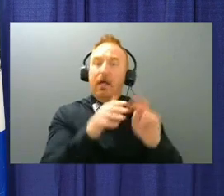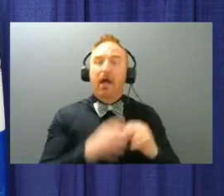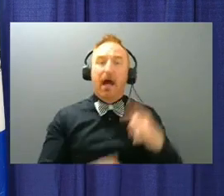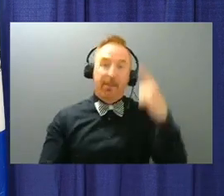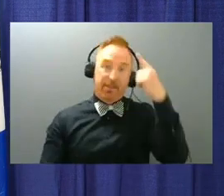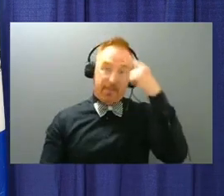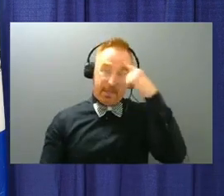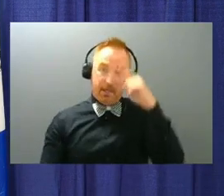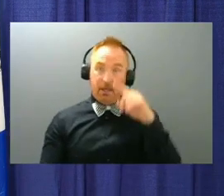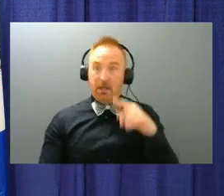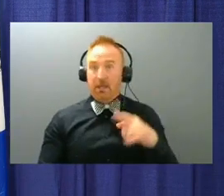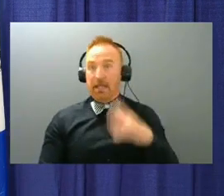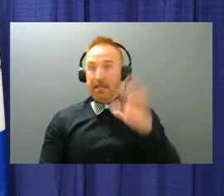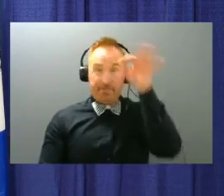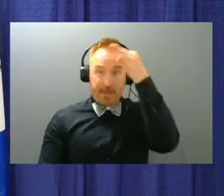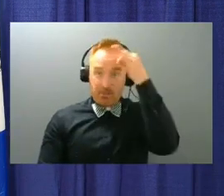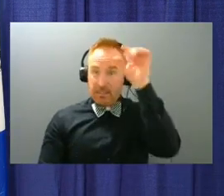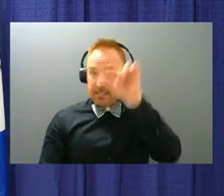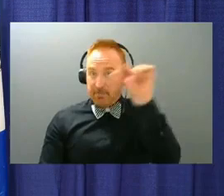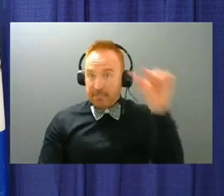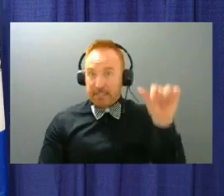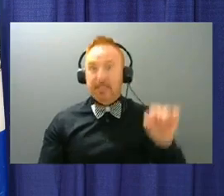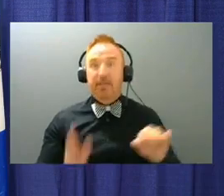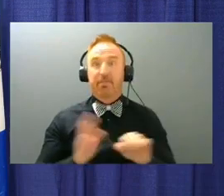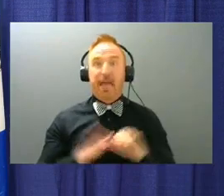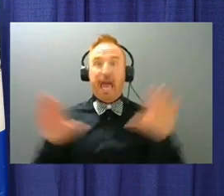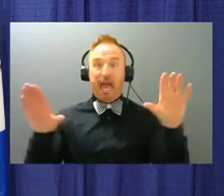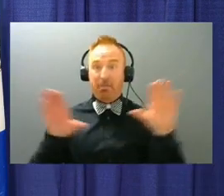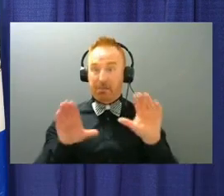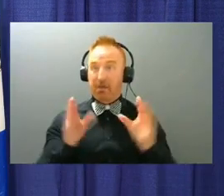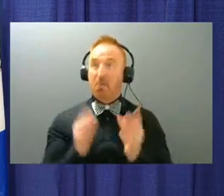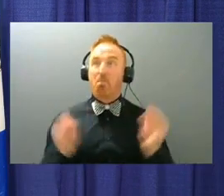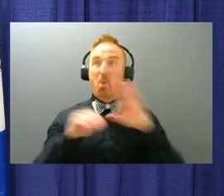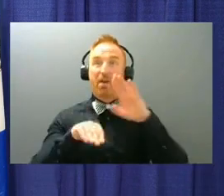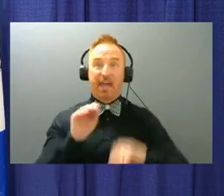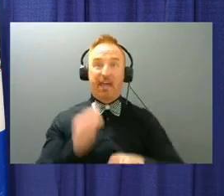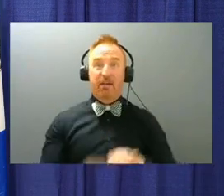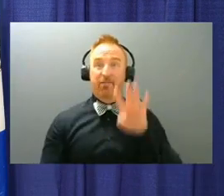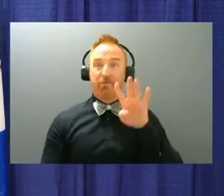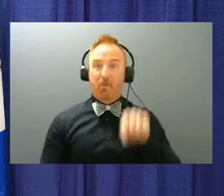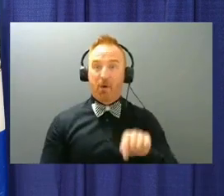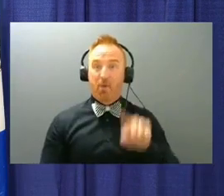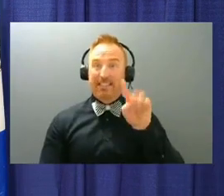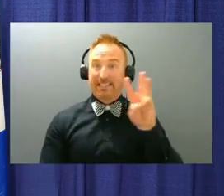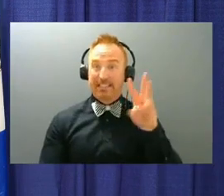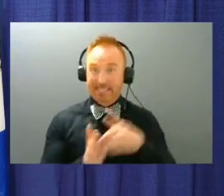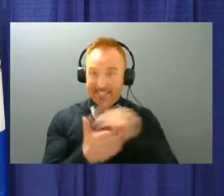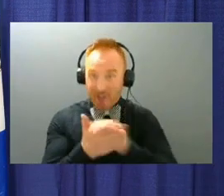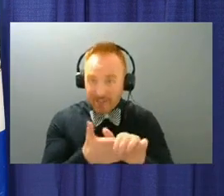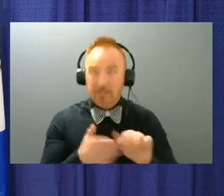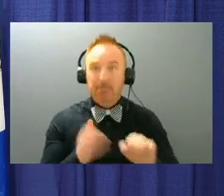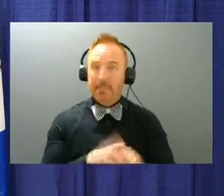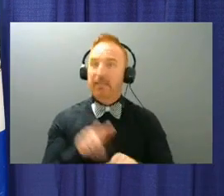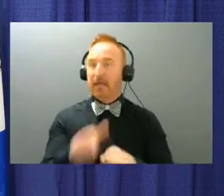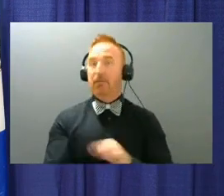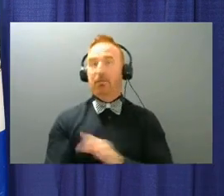So a very welcome influx of just over $4 million from the federal government but again, without that announcement -- before that